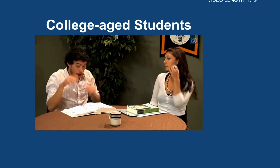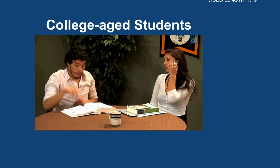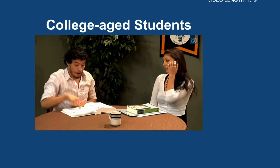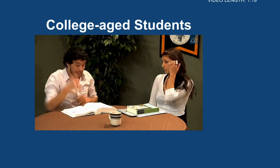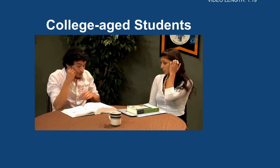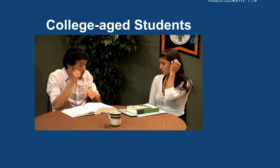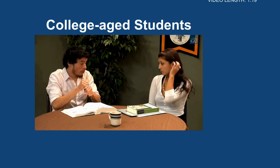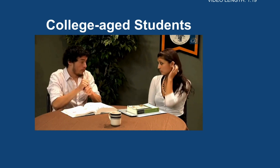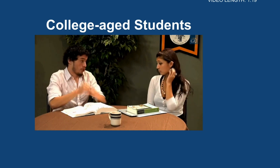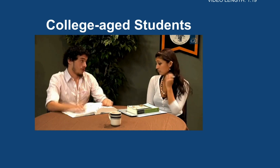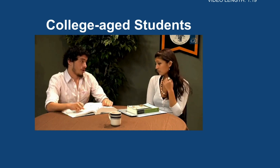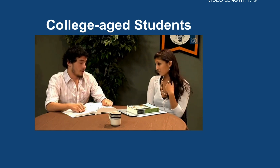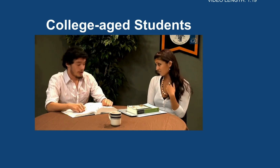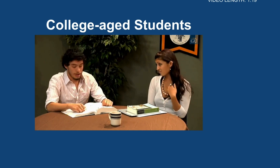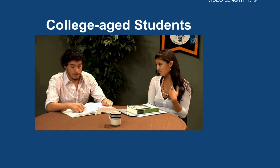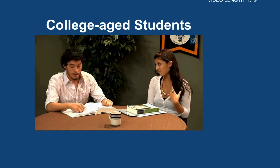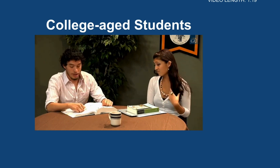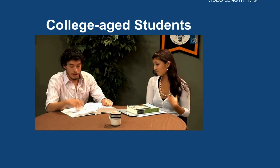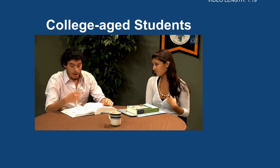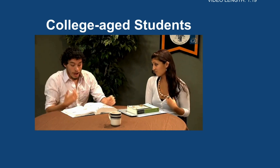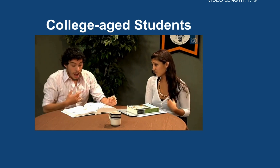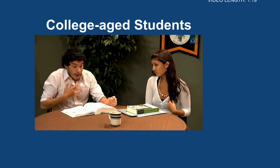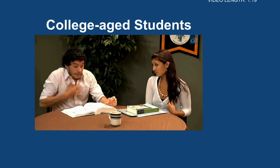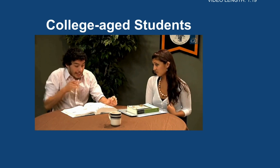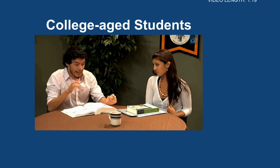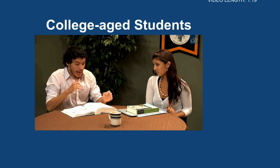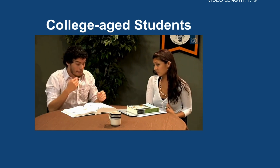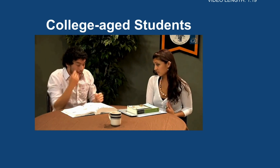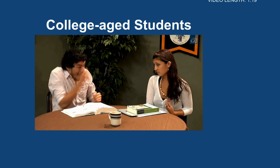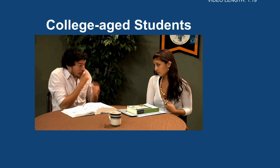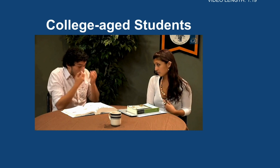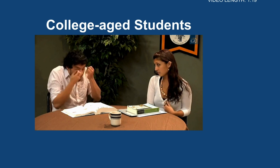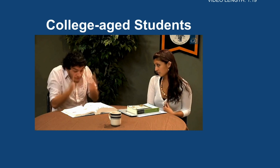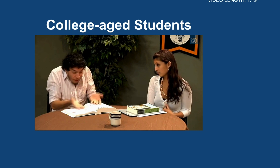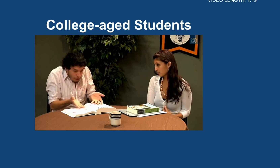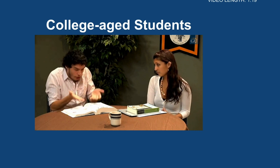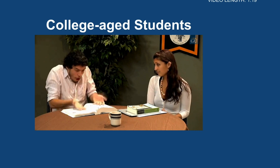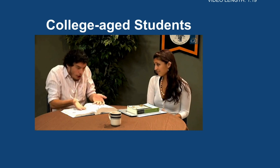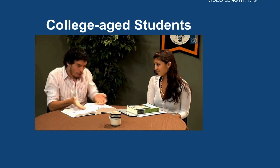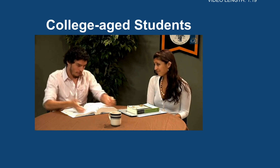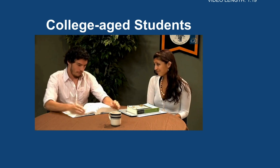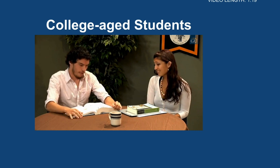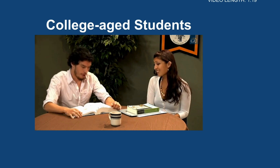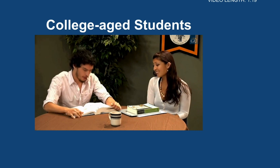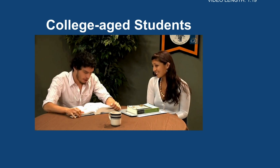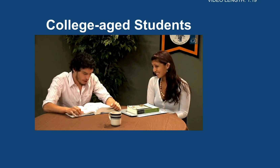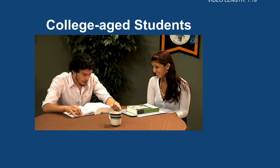White shirt: I give up on this homework. I feel like my eyes are going to fall off.